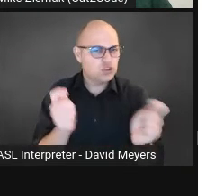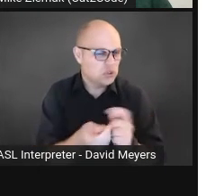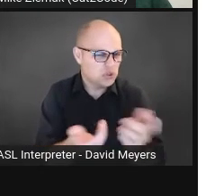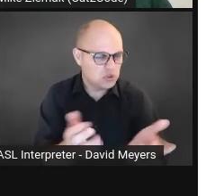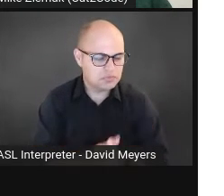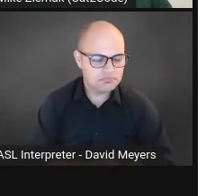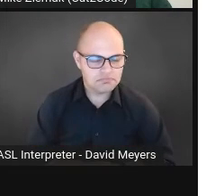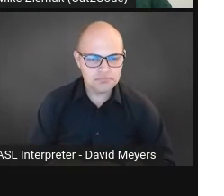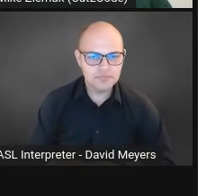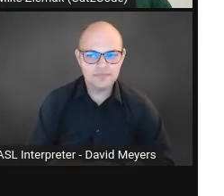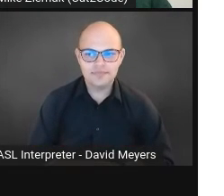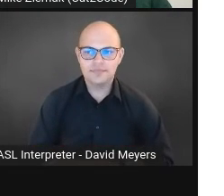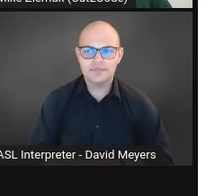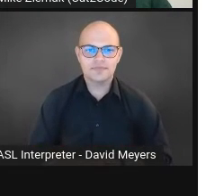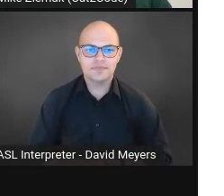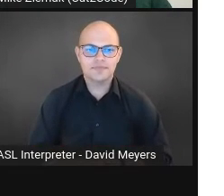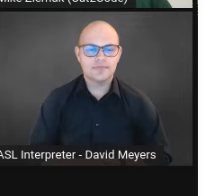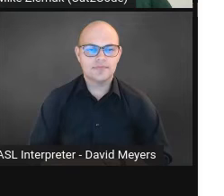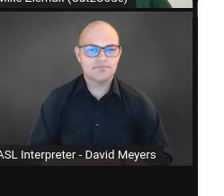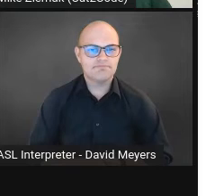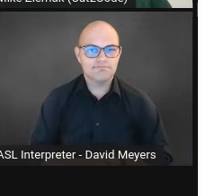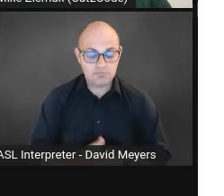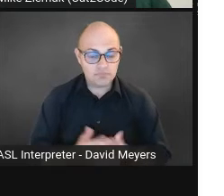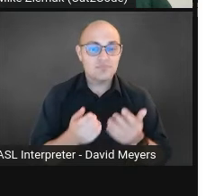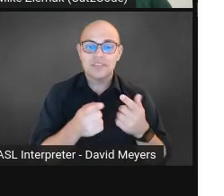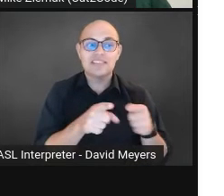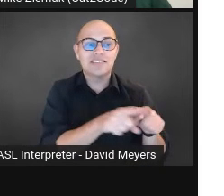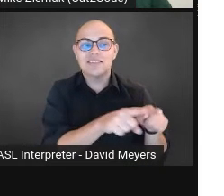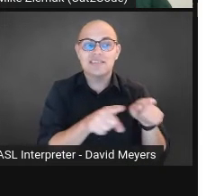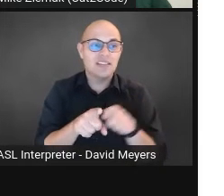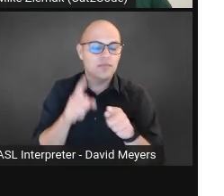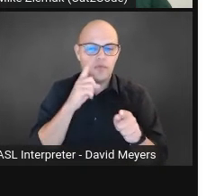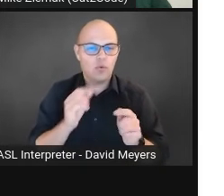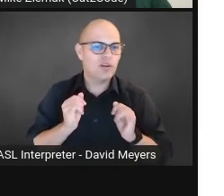for that. The same thing with individual pages.